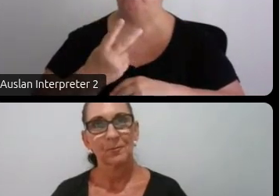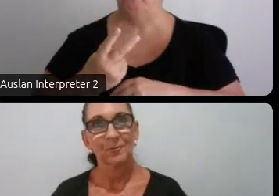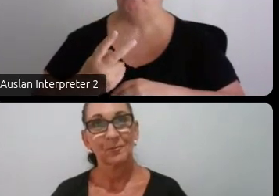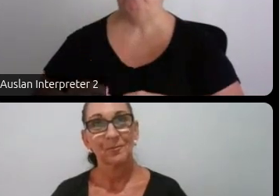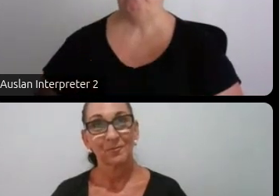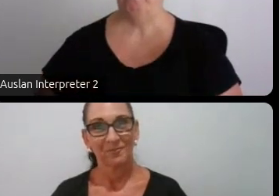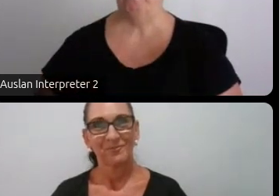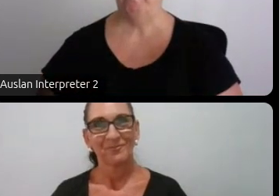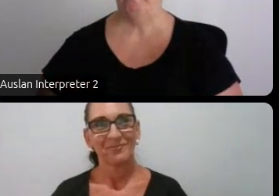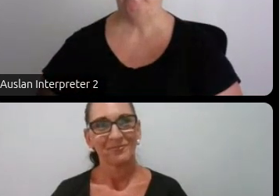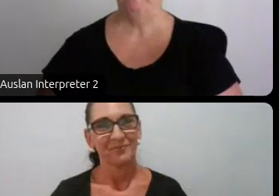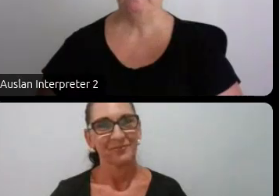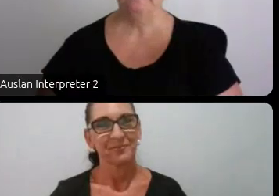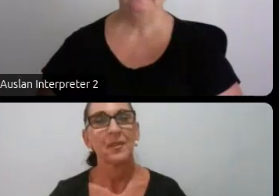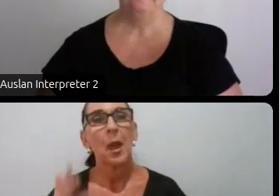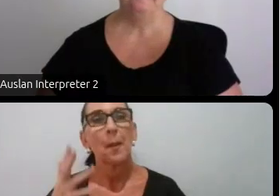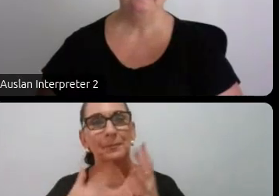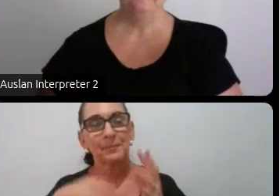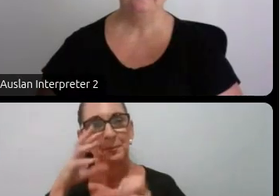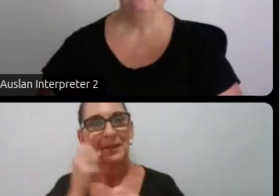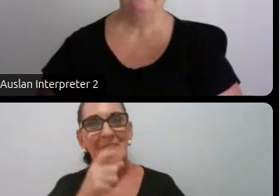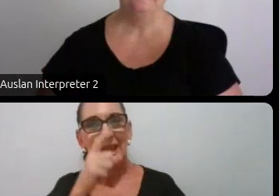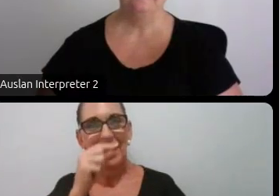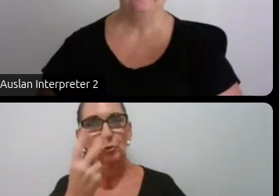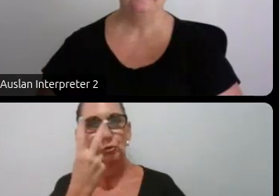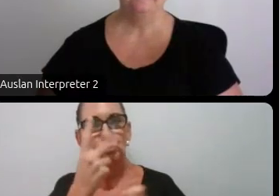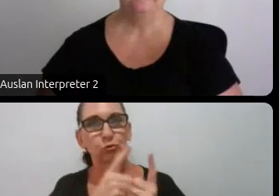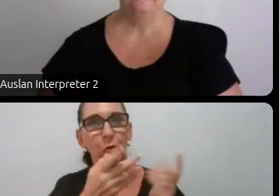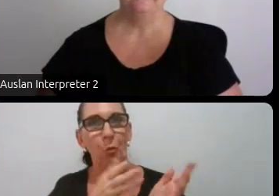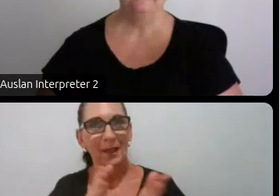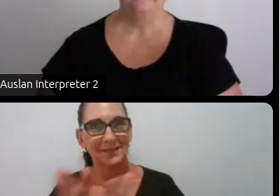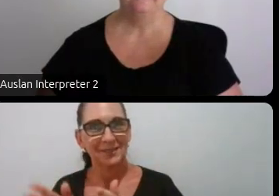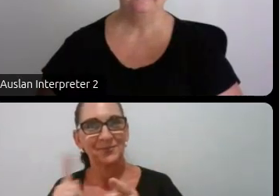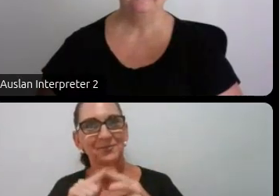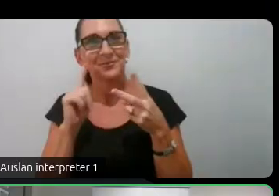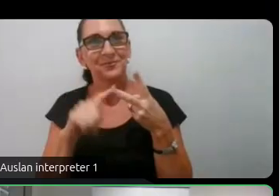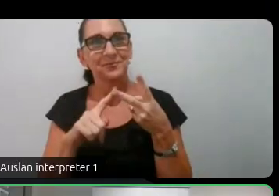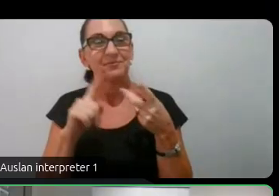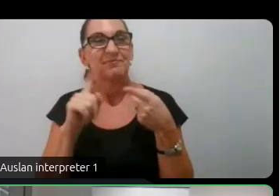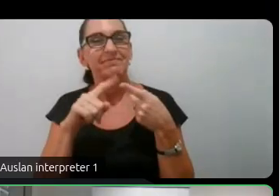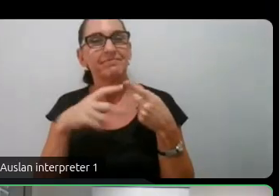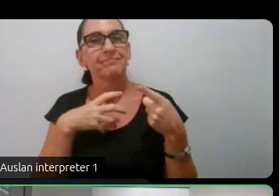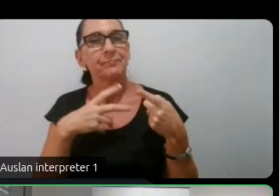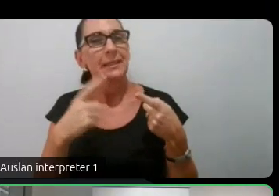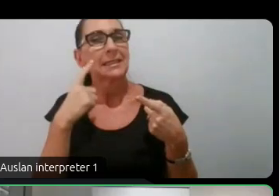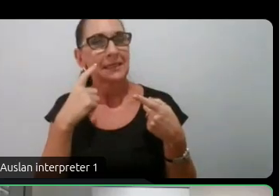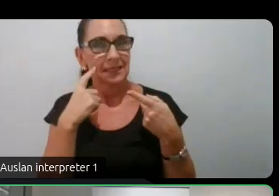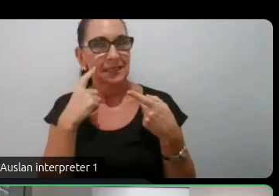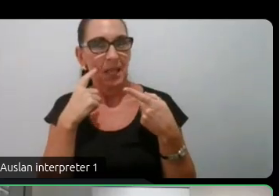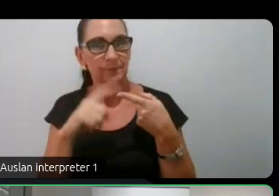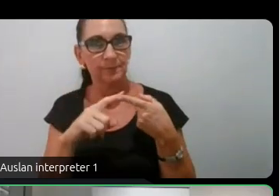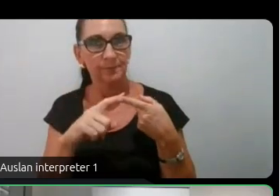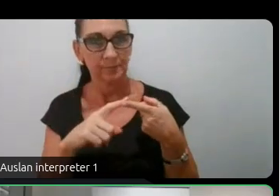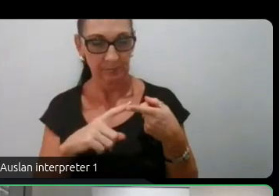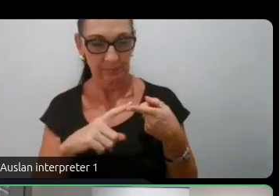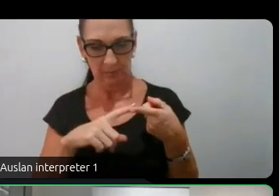can be done. Um the first one which I think is the easiest is that the support is is necessary